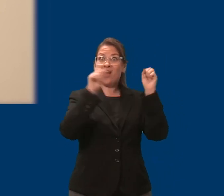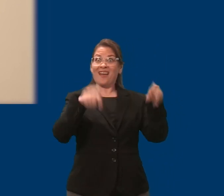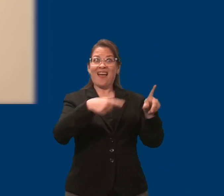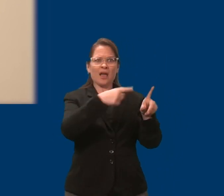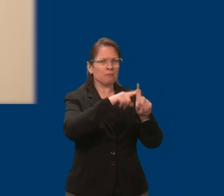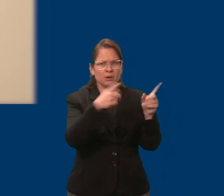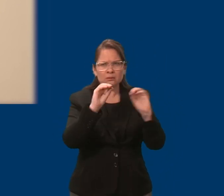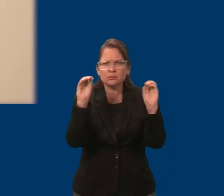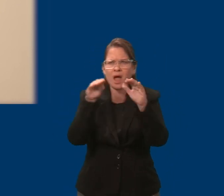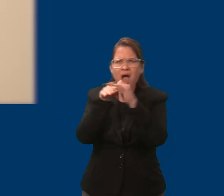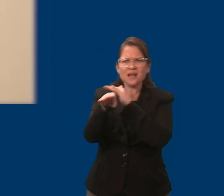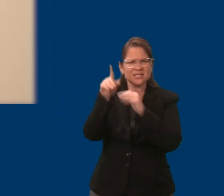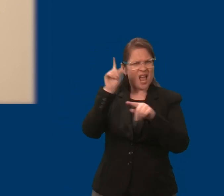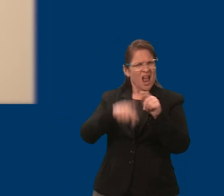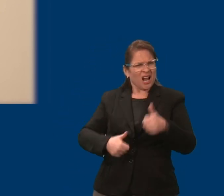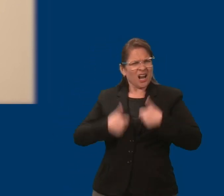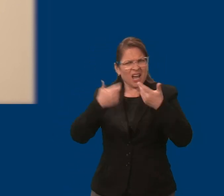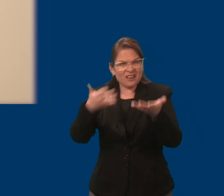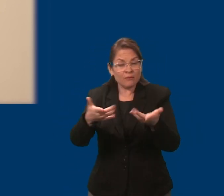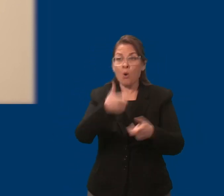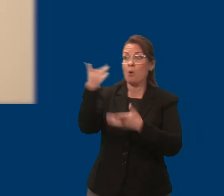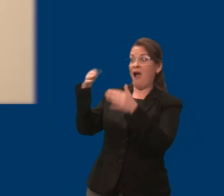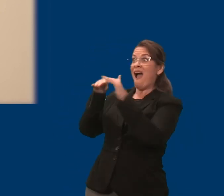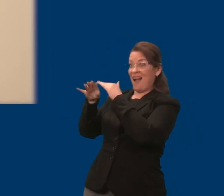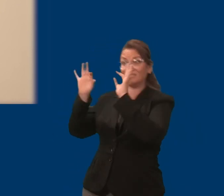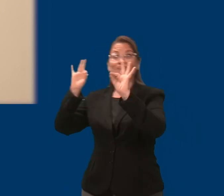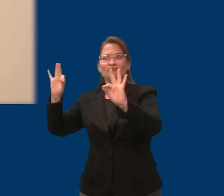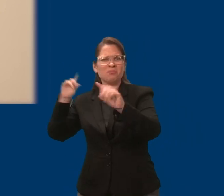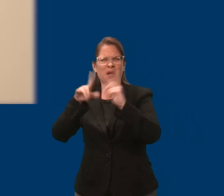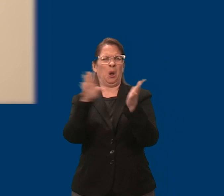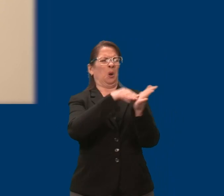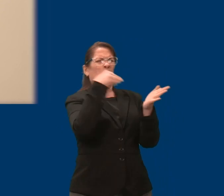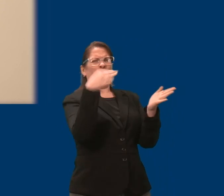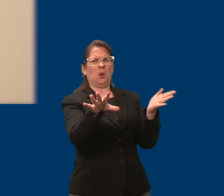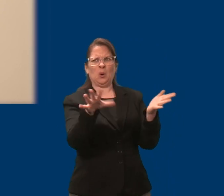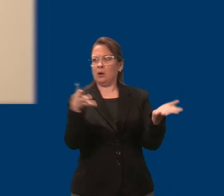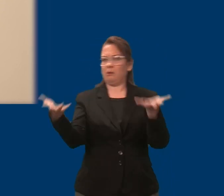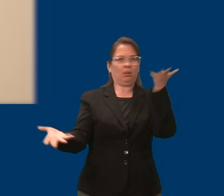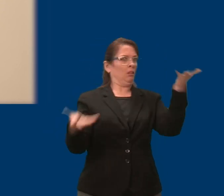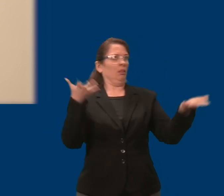Before we get into the details of the policy change, I would like for you to hear from disability